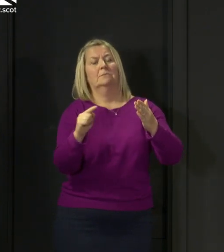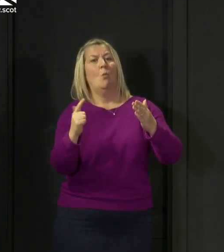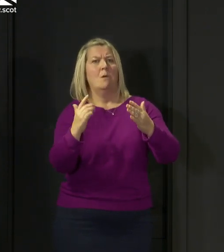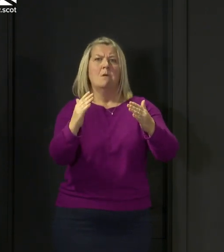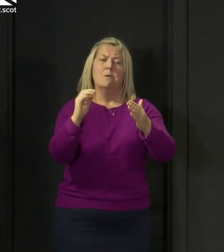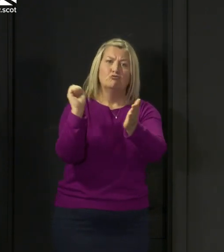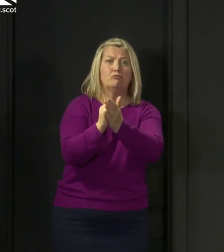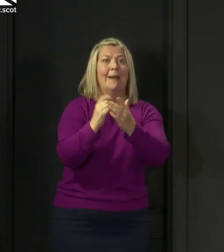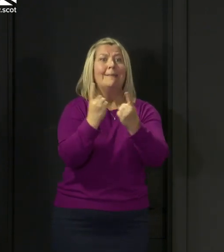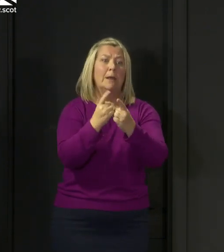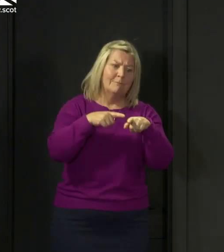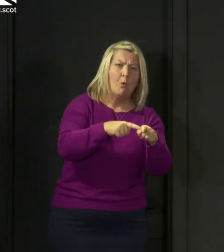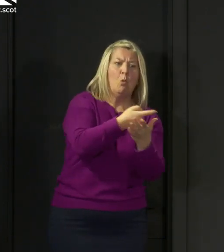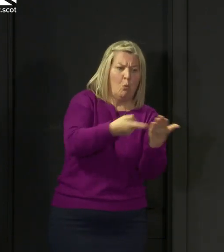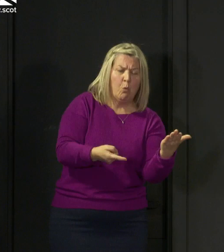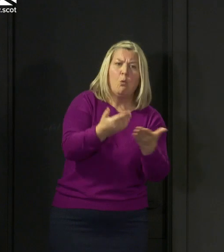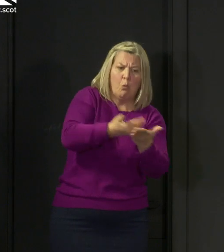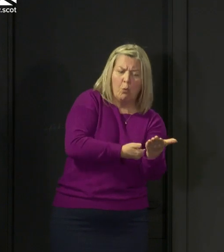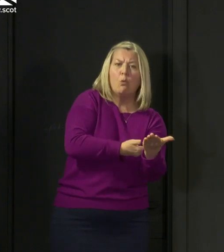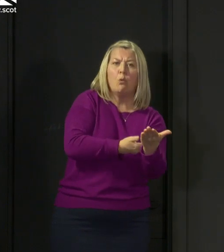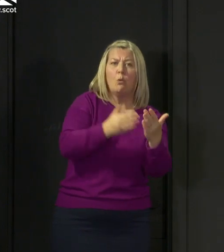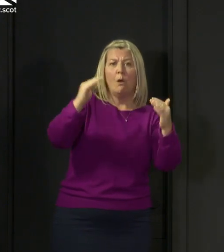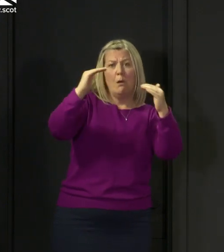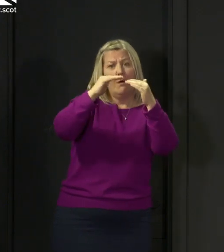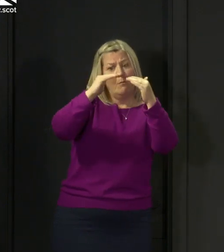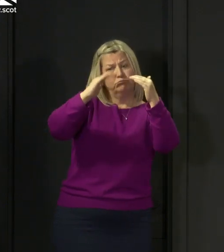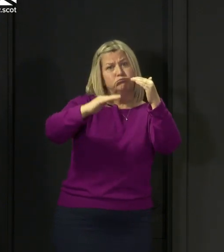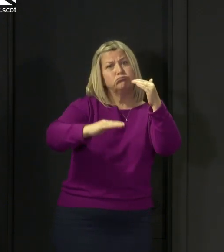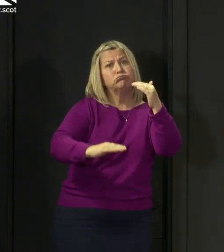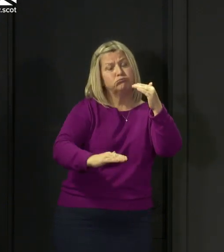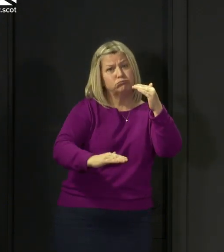thing, then we will get it lower, we will get much more headroom in dealing with this